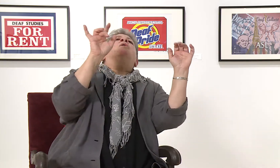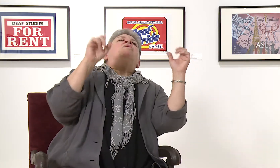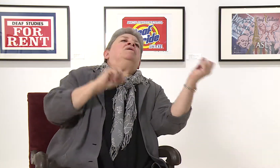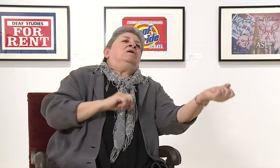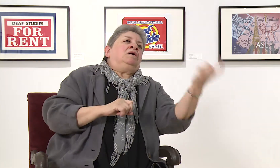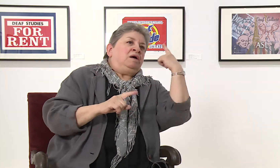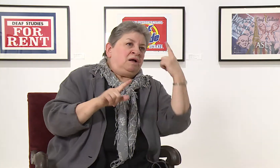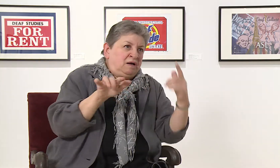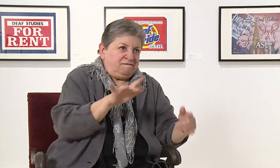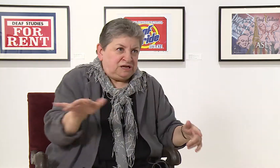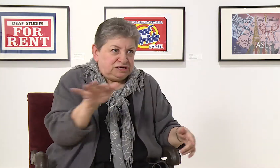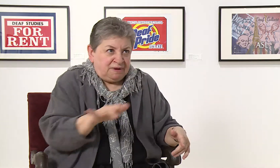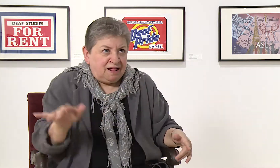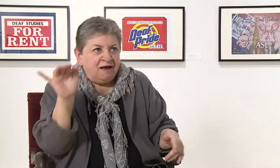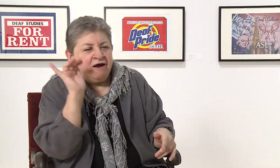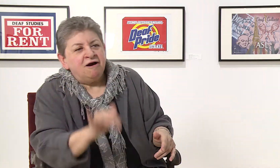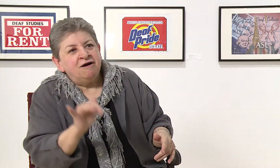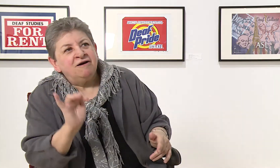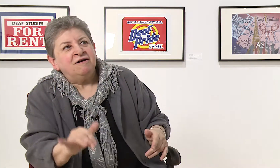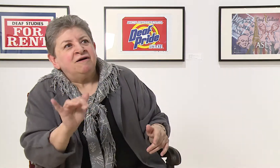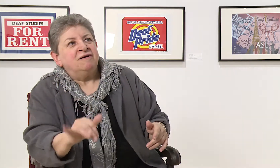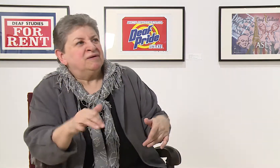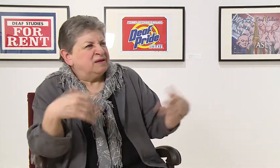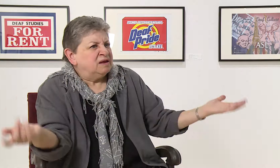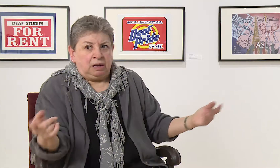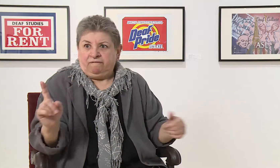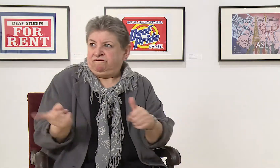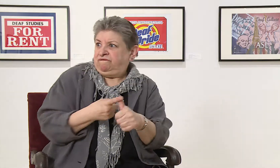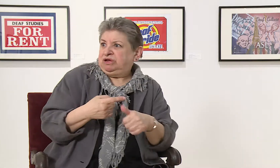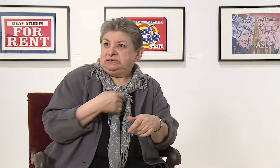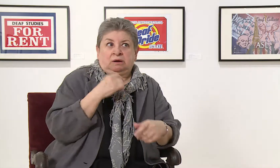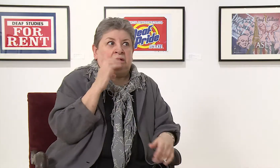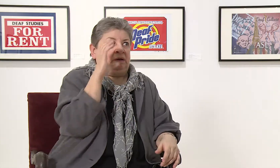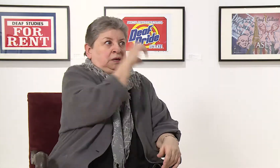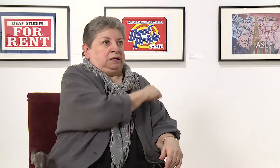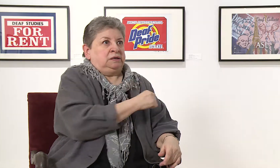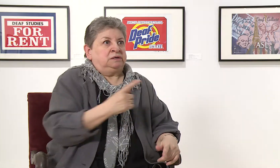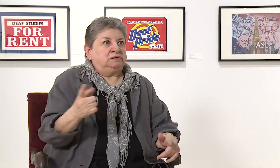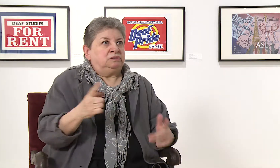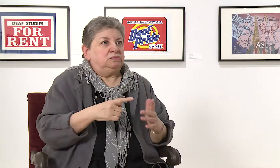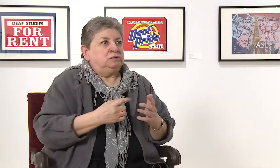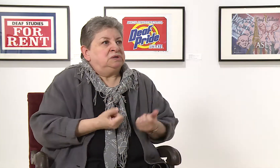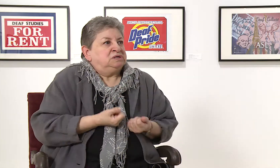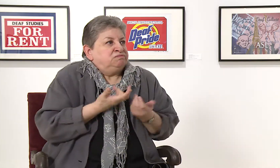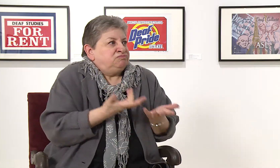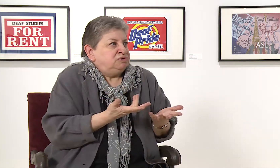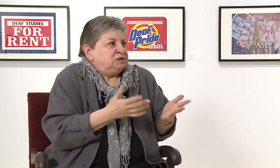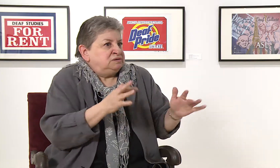thinking about fingerspelling and how that shows the Deaf experience. And that helped everyone understand.